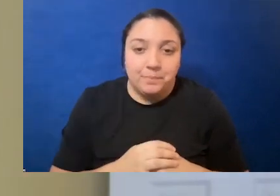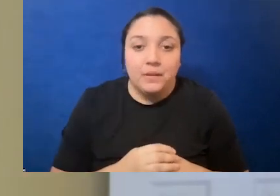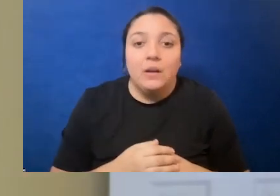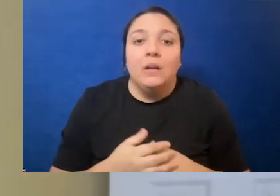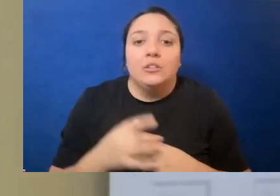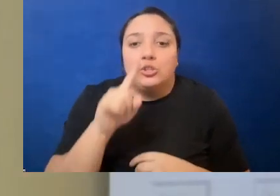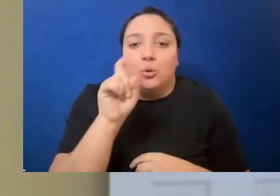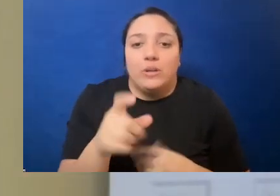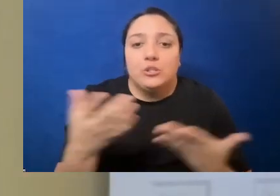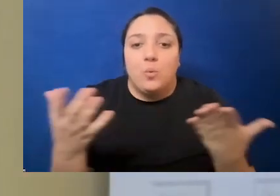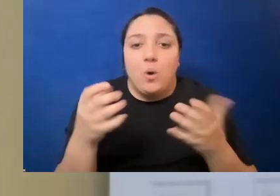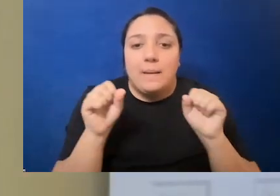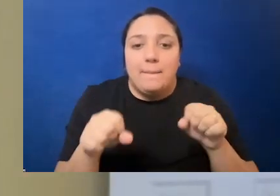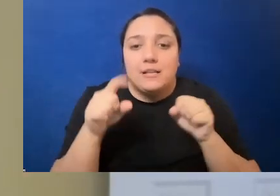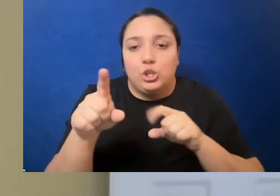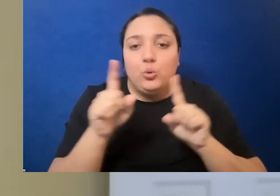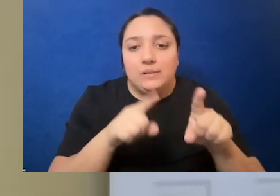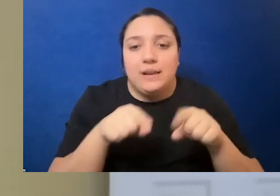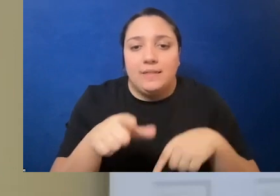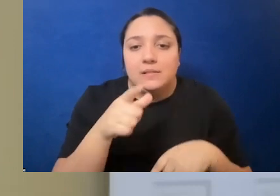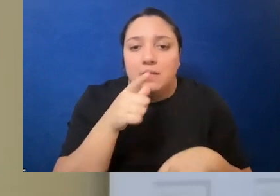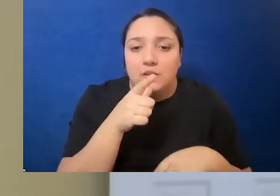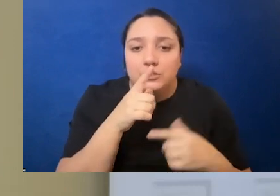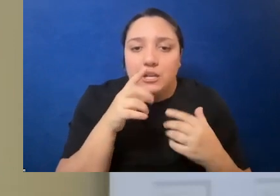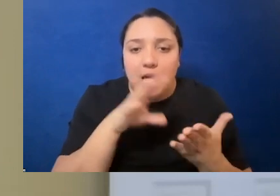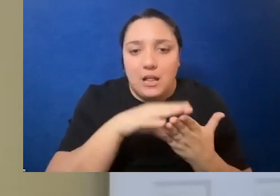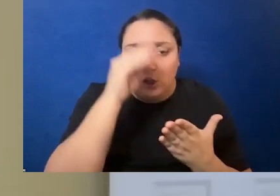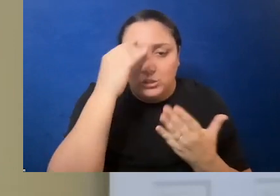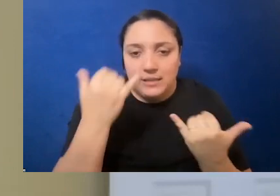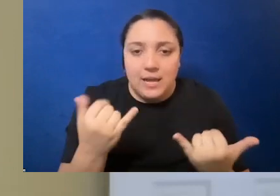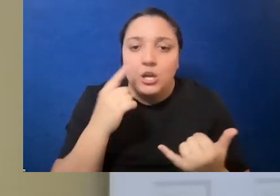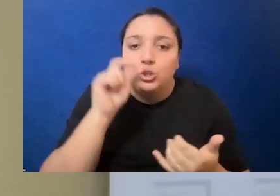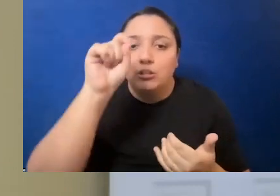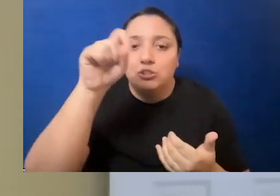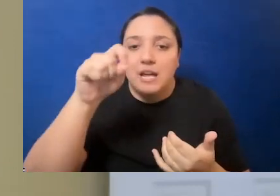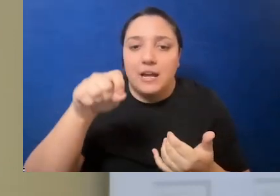OKAY. SO THE QUESTION IN WHAT CAPACITY ARE YOU ATTENDING THIS LUNCH AND LEARN TODAY?